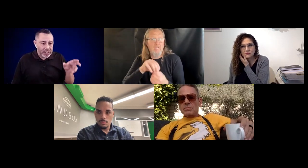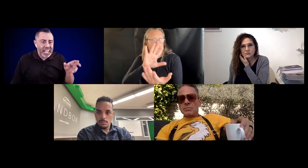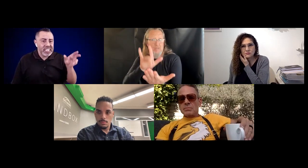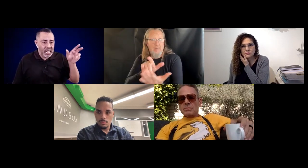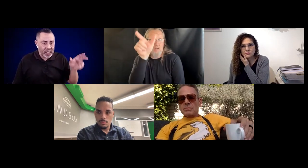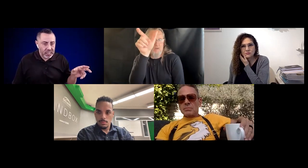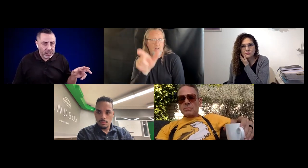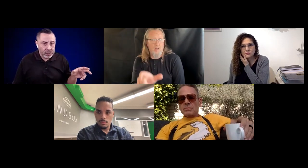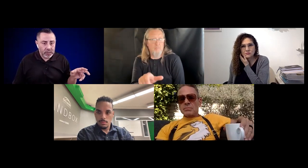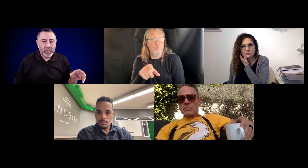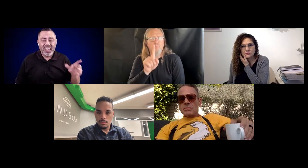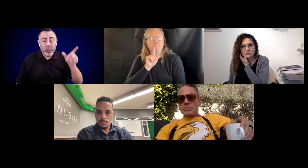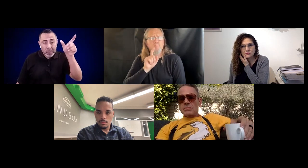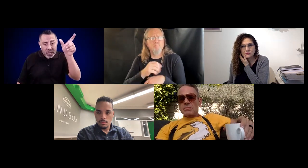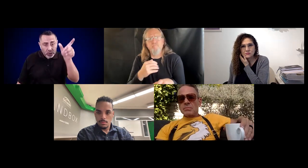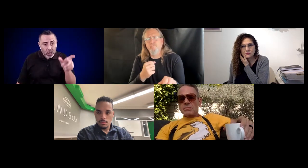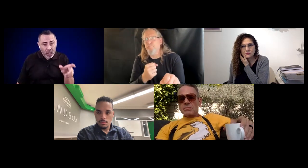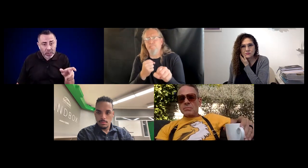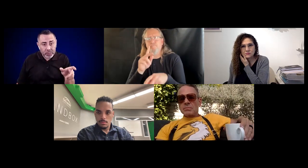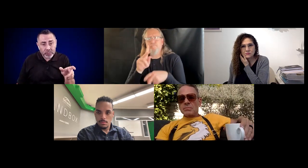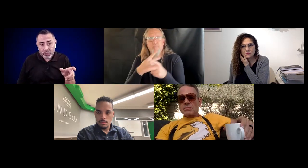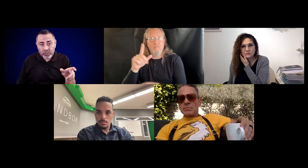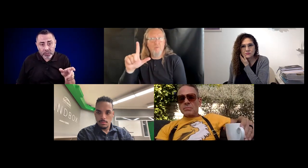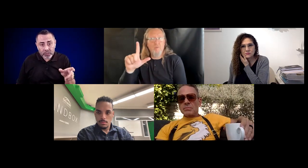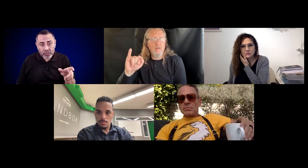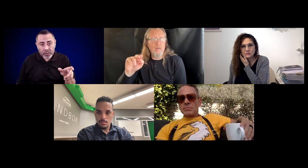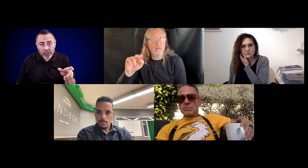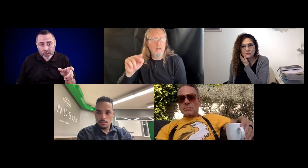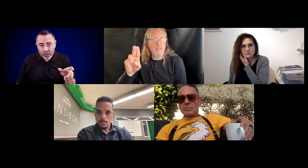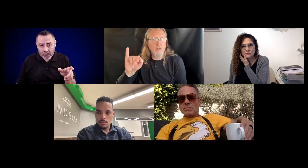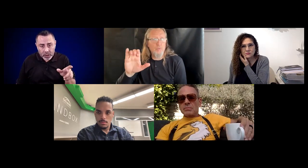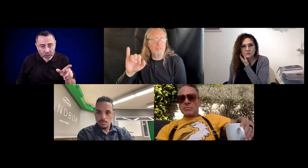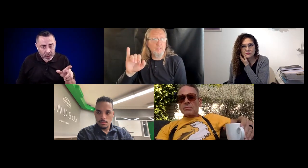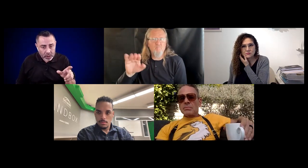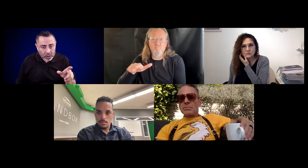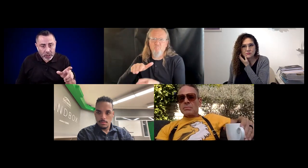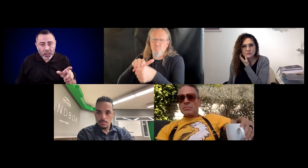Columns on that slide in the middle column